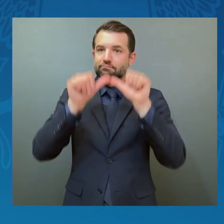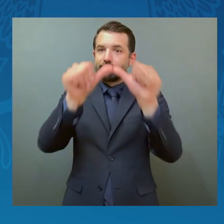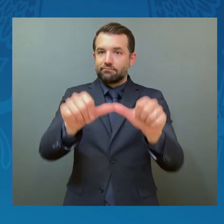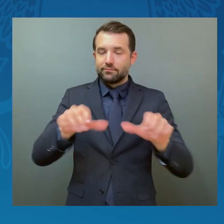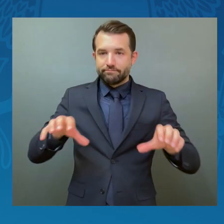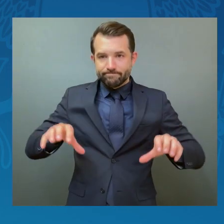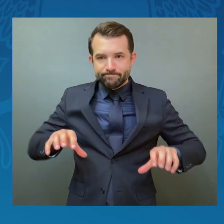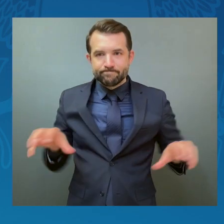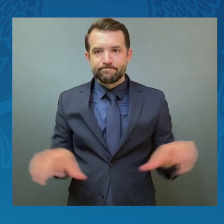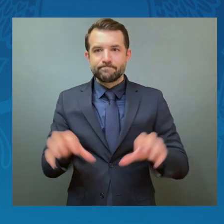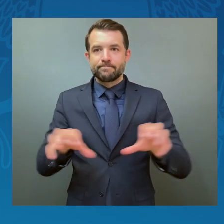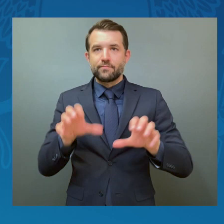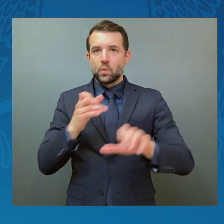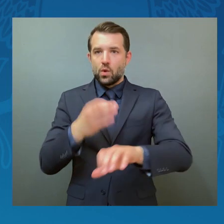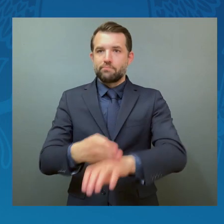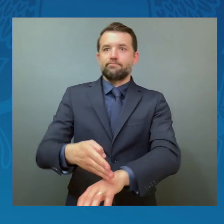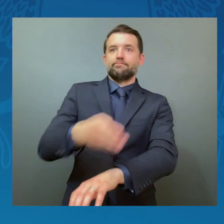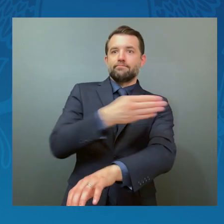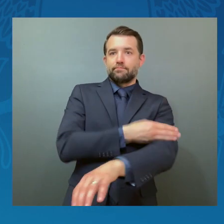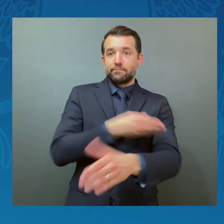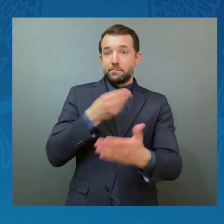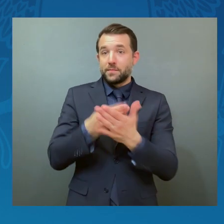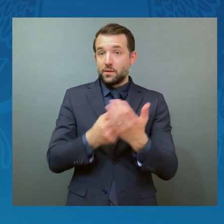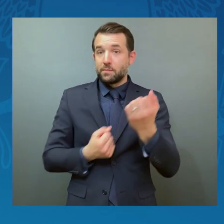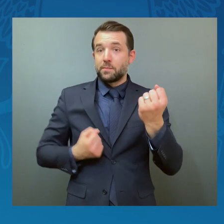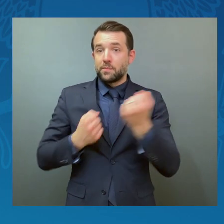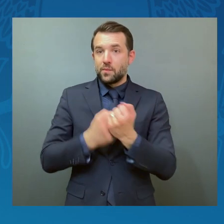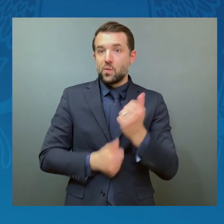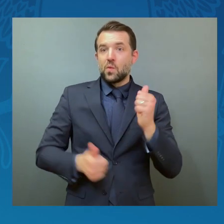under the Affordable Care Act, to close the Medicaid coverage gap,